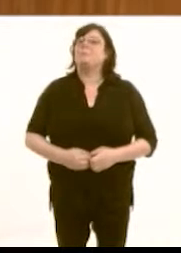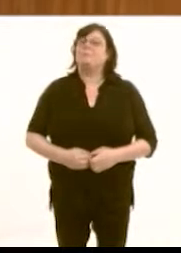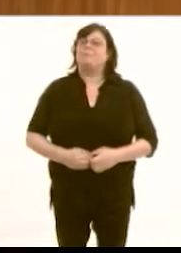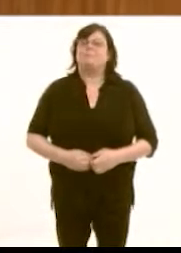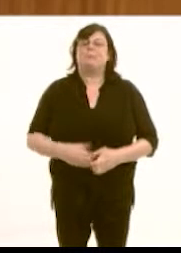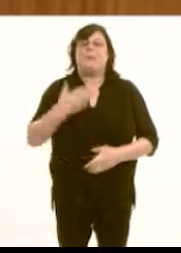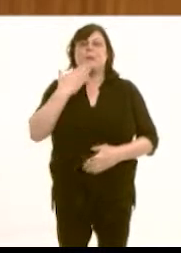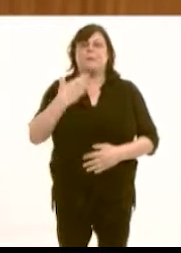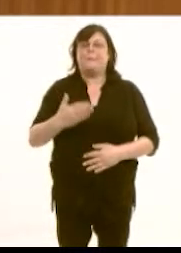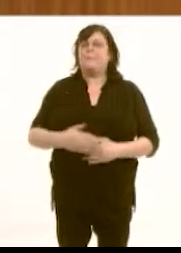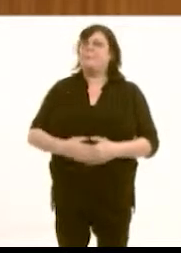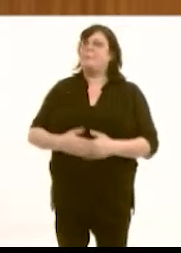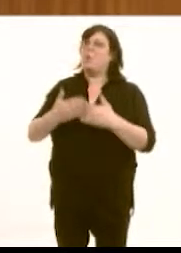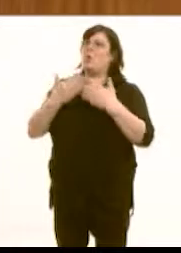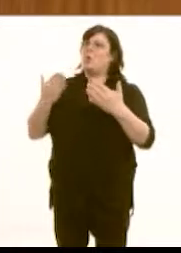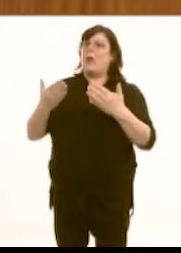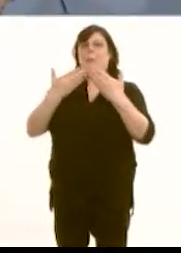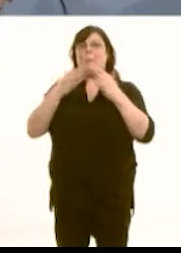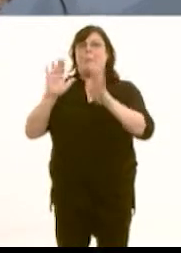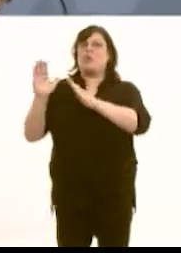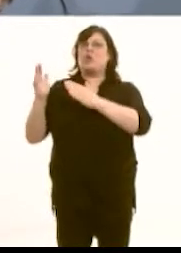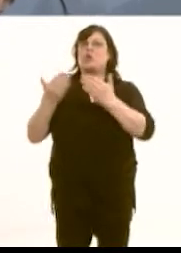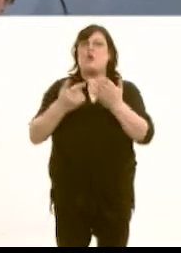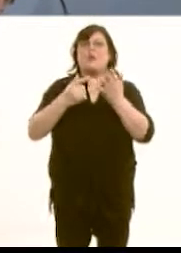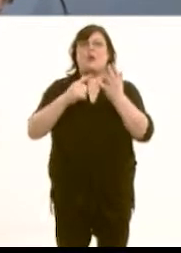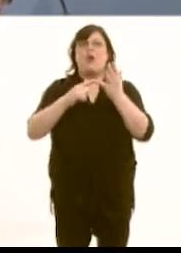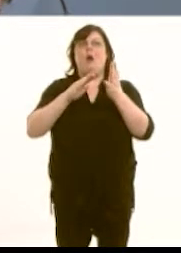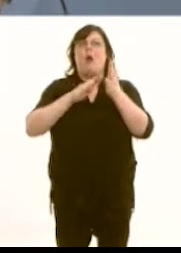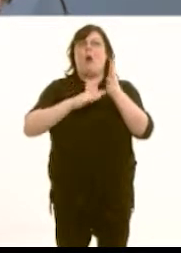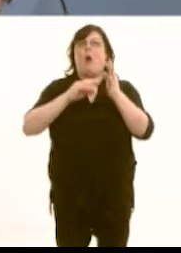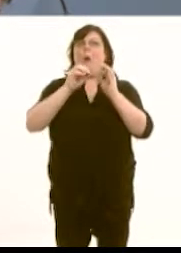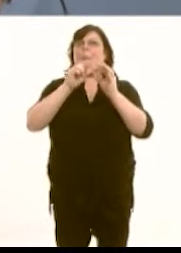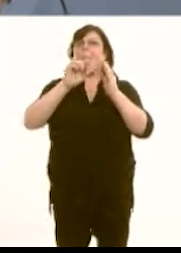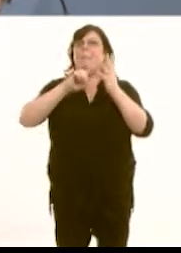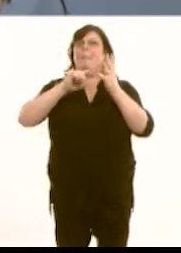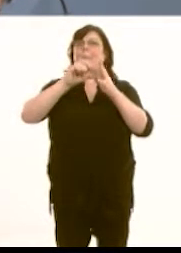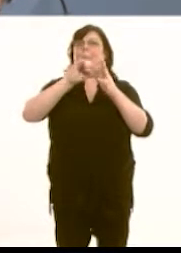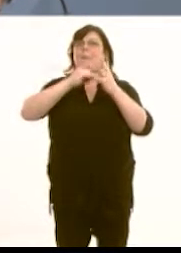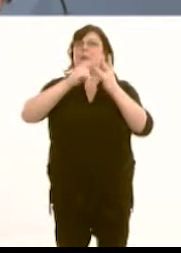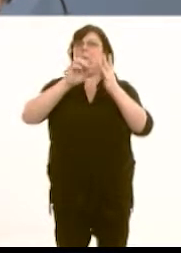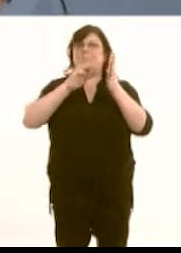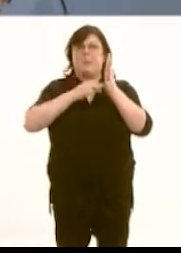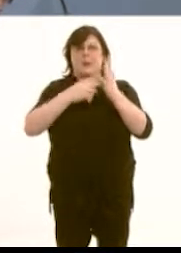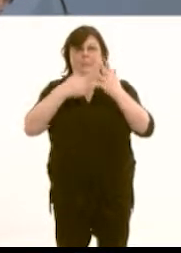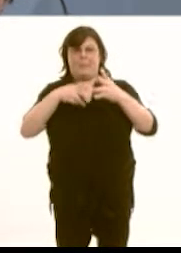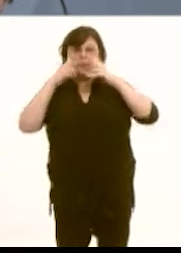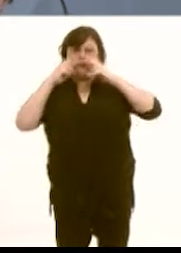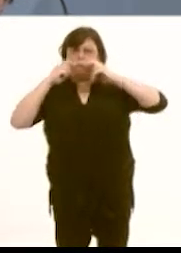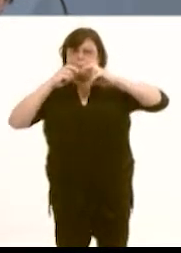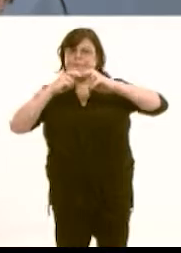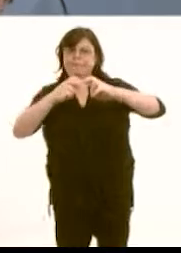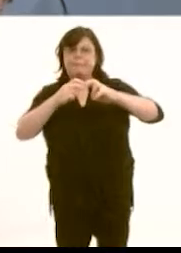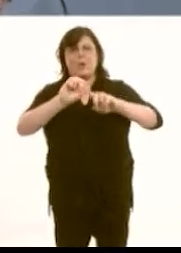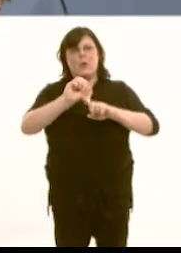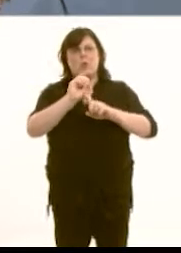First Minister, today weíve had the report from the Public Services Ombudsman for Wales and the findings that heís had when heís looked at 12 specific cases over a period of time.